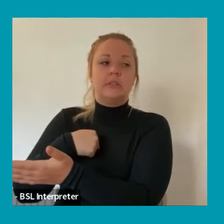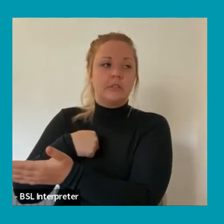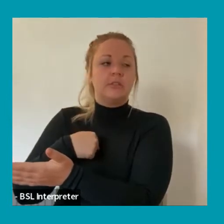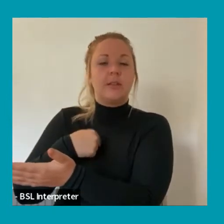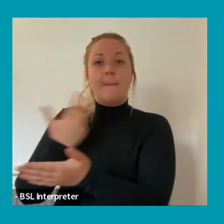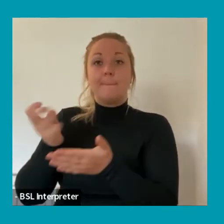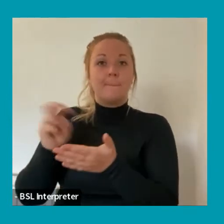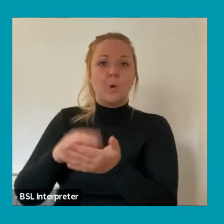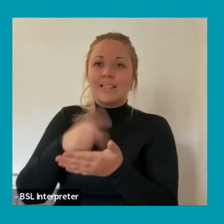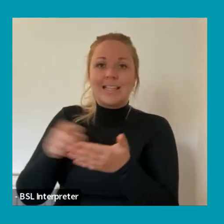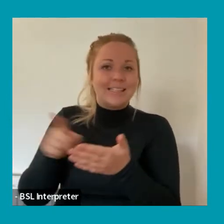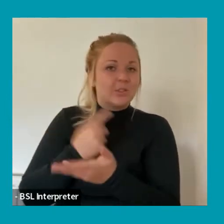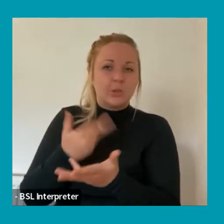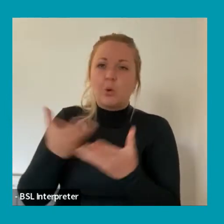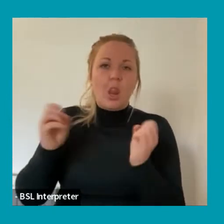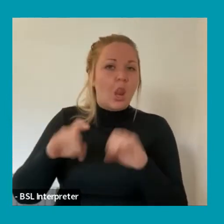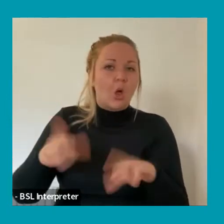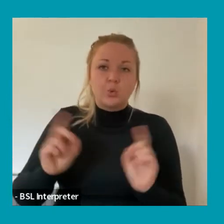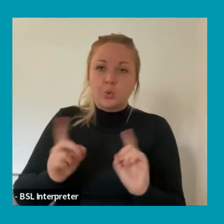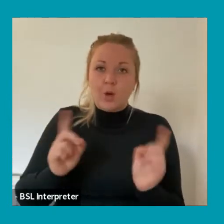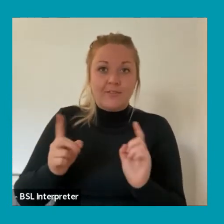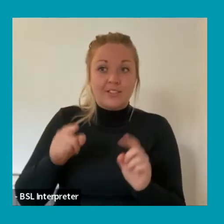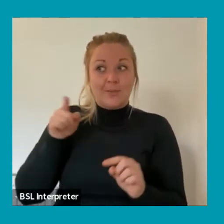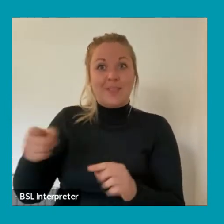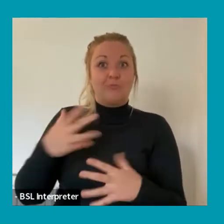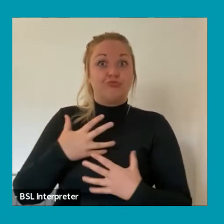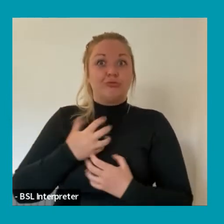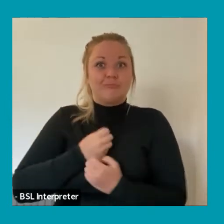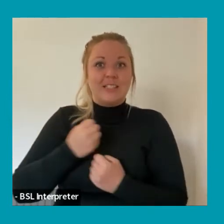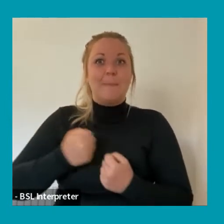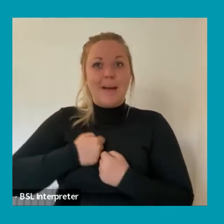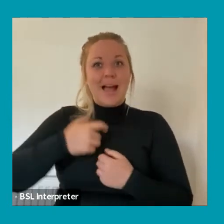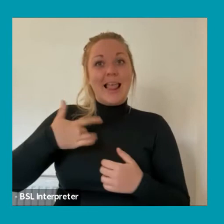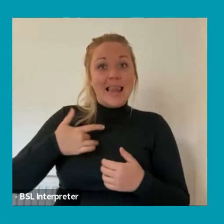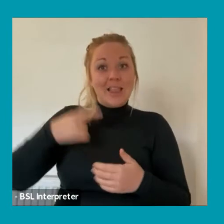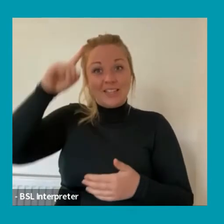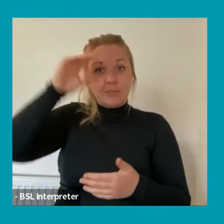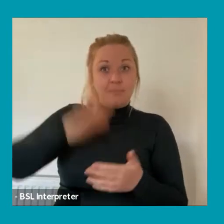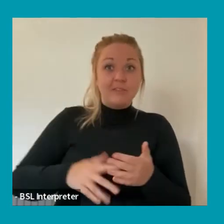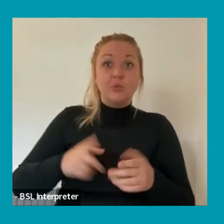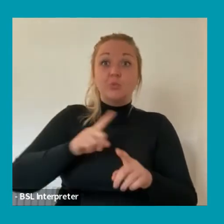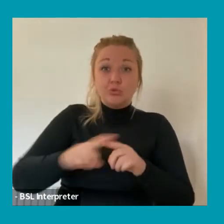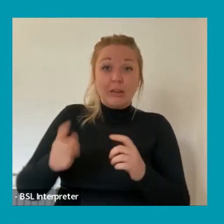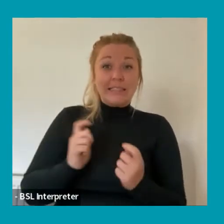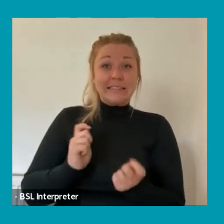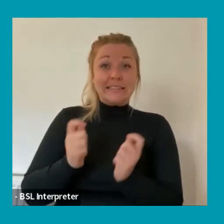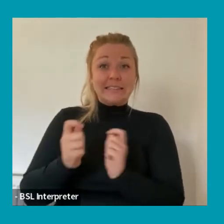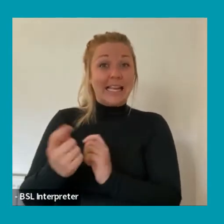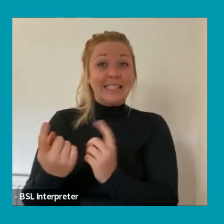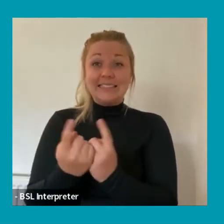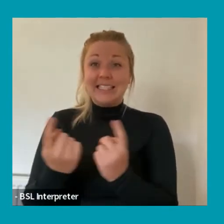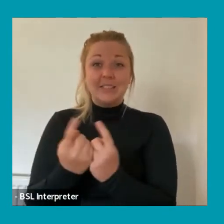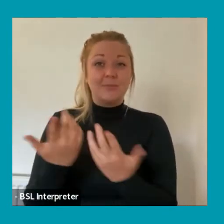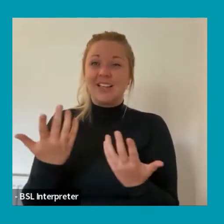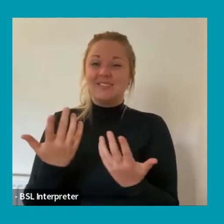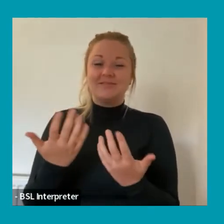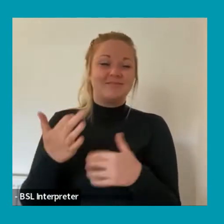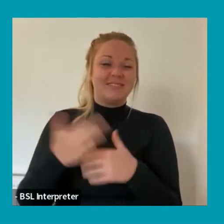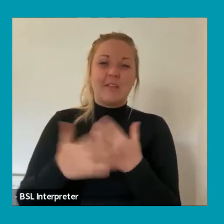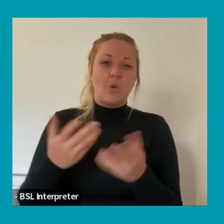This frustration of the lived experience. You're trying to get these adjustments in place, and it doesn't quite work out. So I spoke to him on the phone.